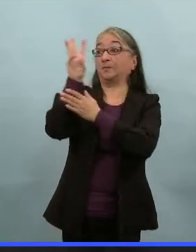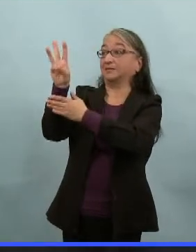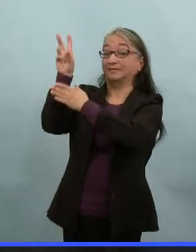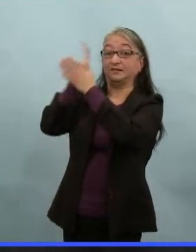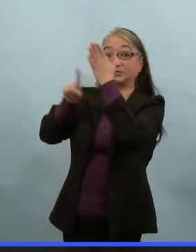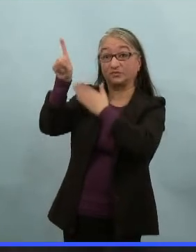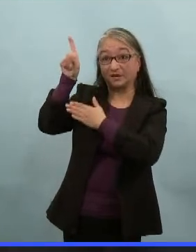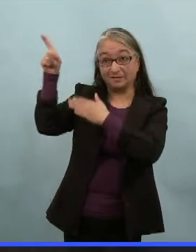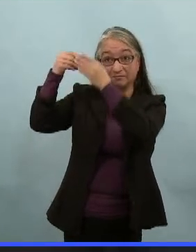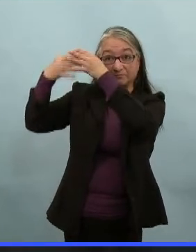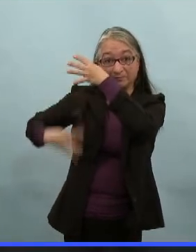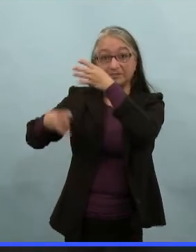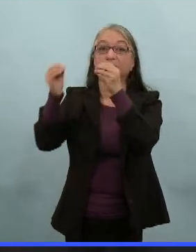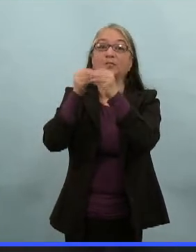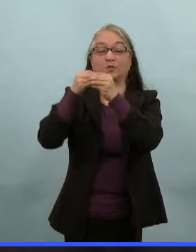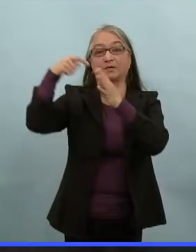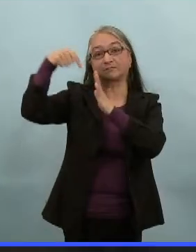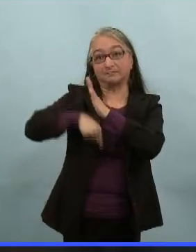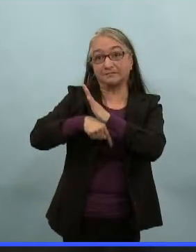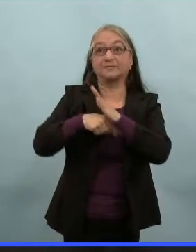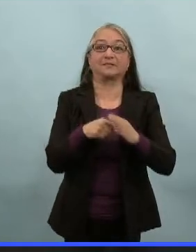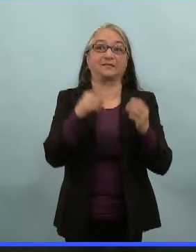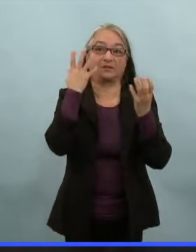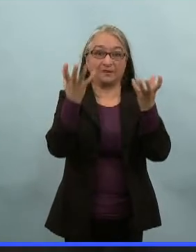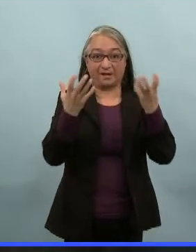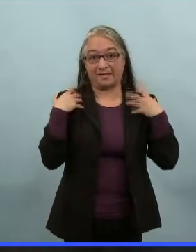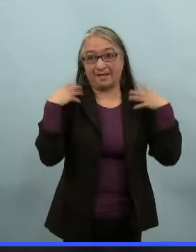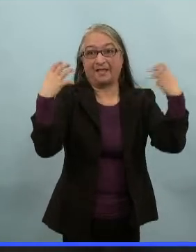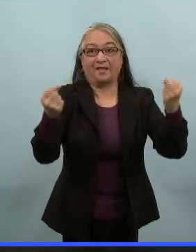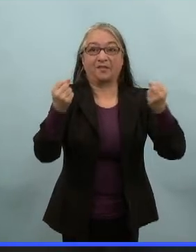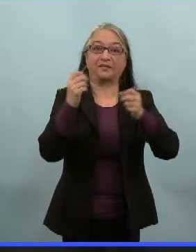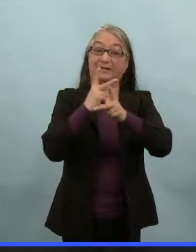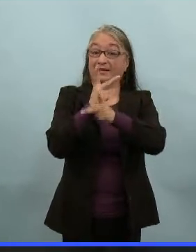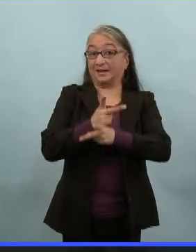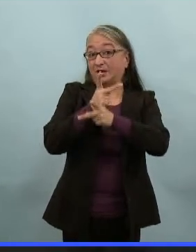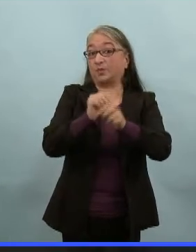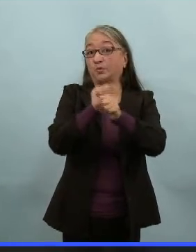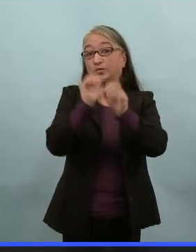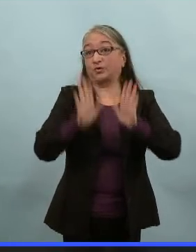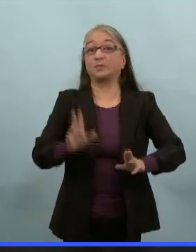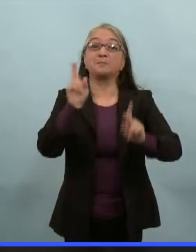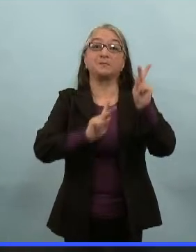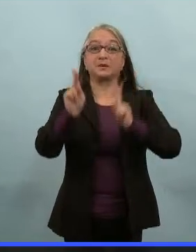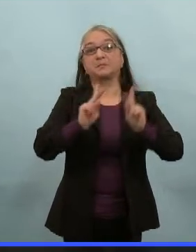based so for healthcare workers or people who provide direct care in a long-term care